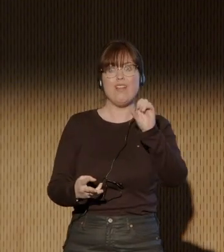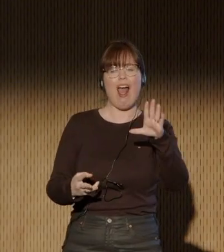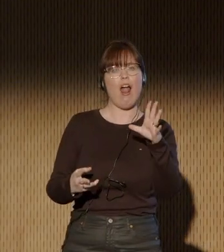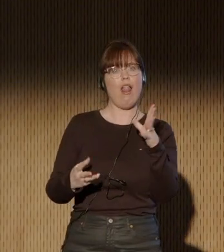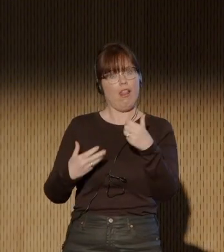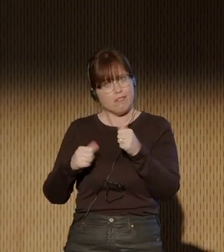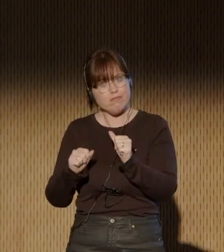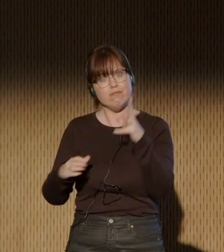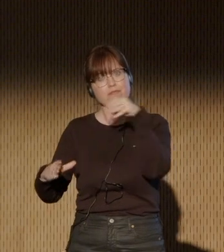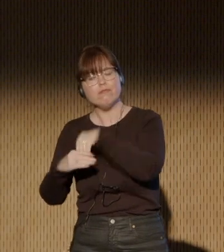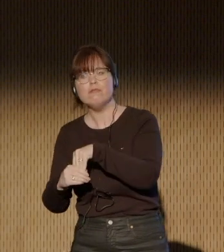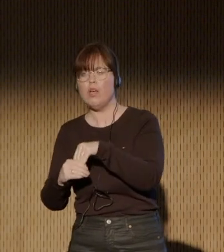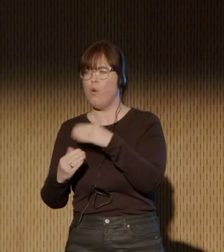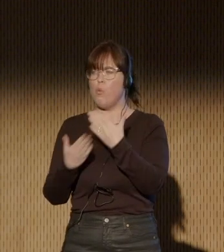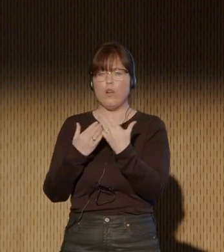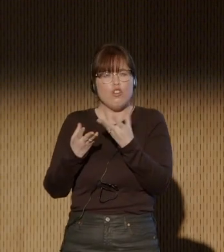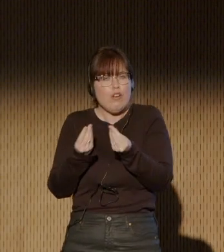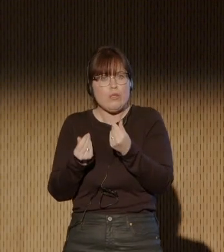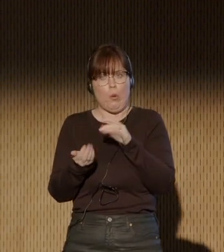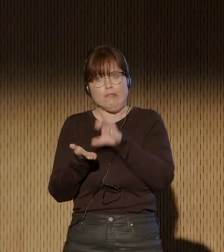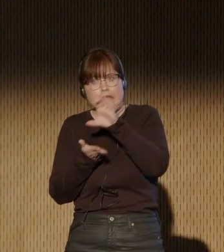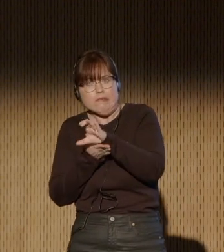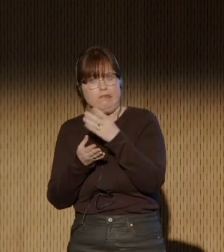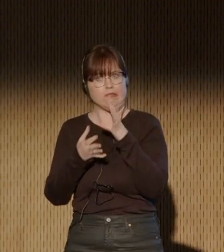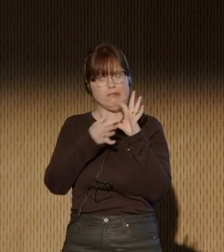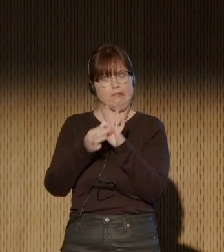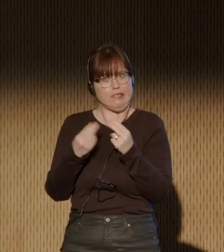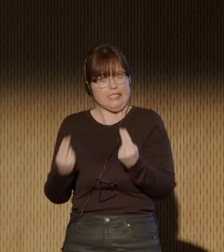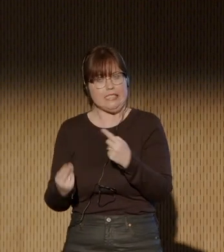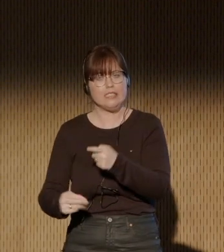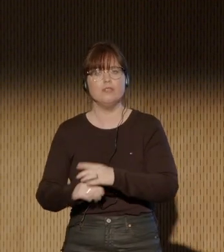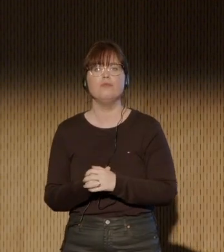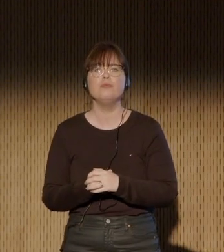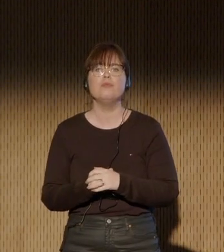hear about quite a bit. I should say, in terms of the survey, we carried out